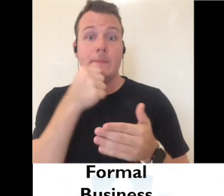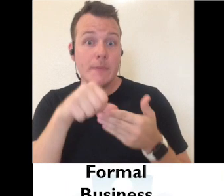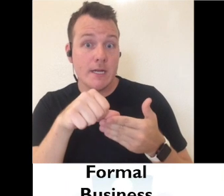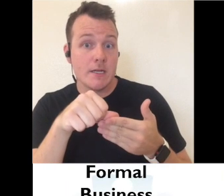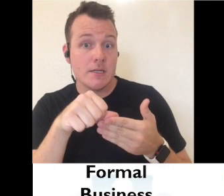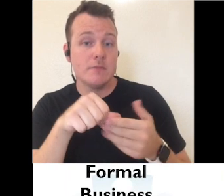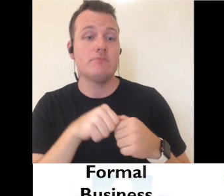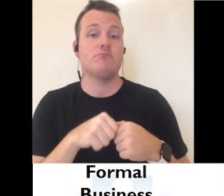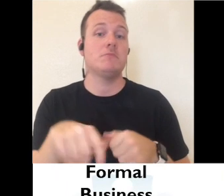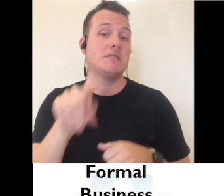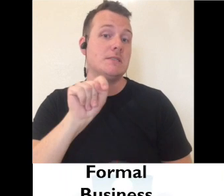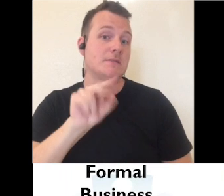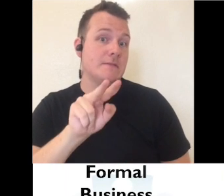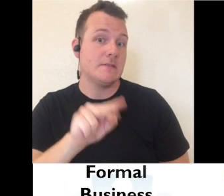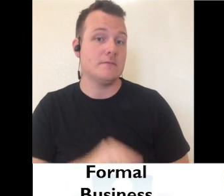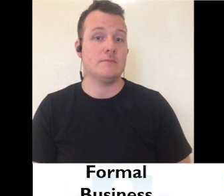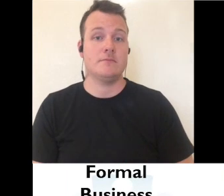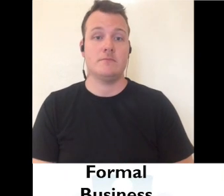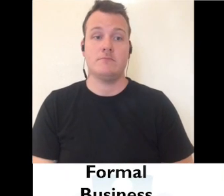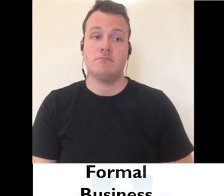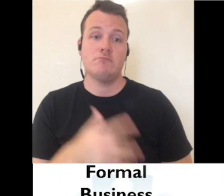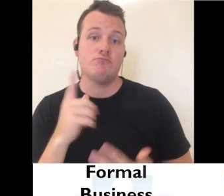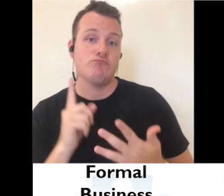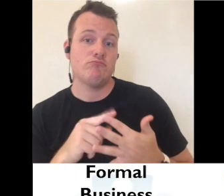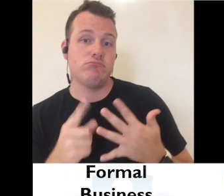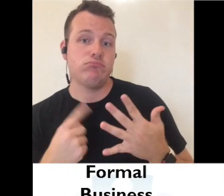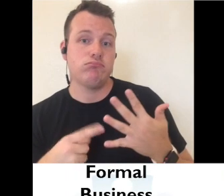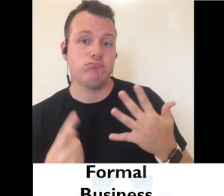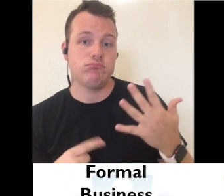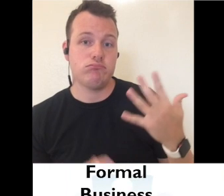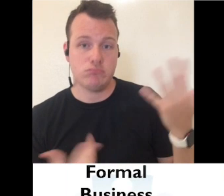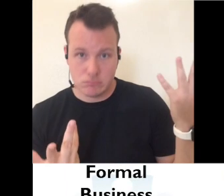with this, you're gonna do it with that, all different different modes. And how